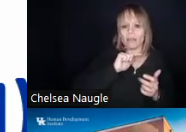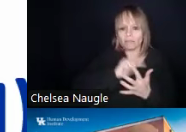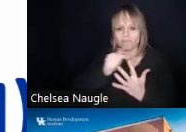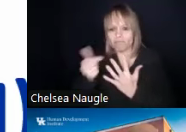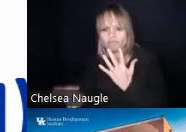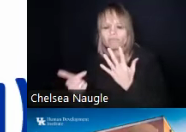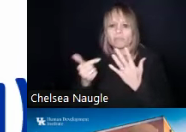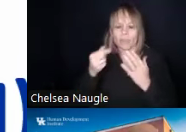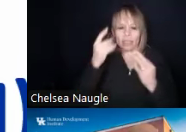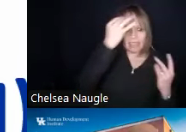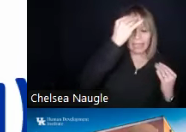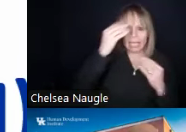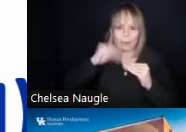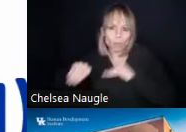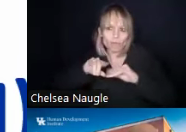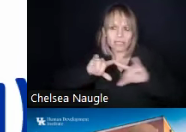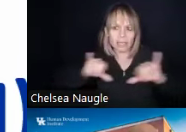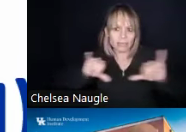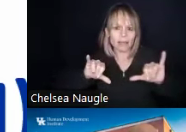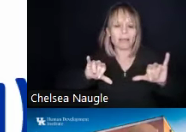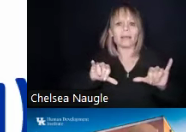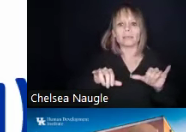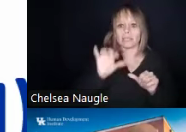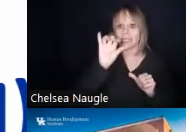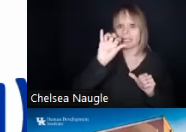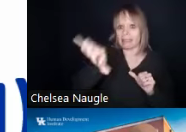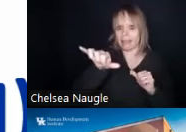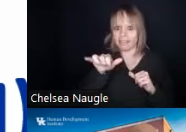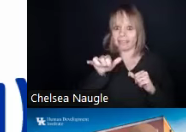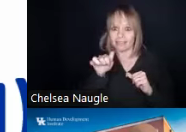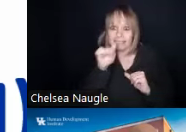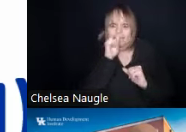moving appears to be maybe what the secret to this is. So that's why equine activities, for example, work, right?